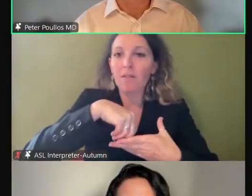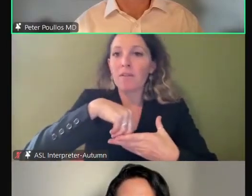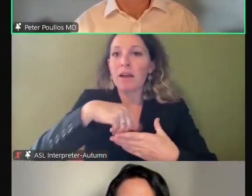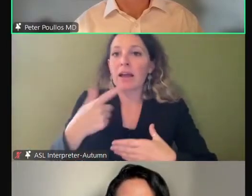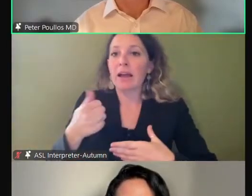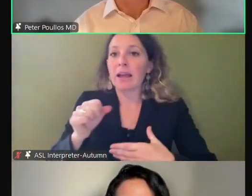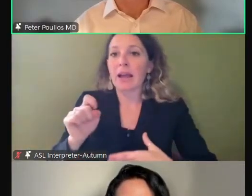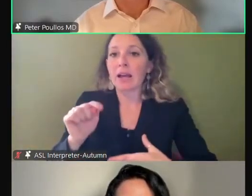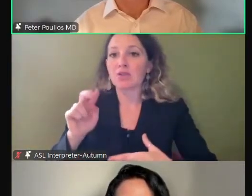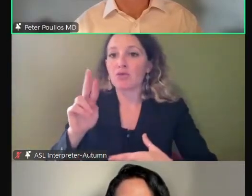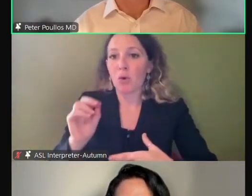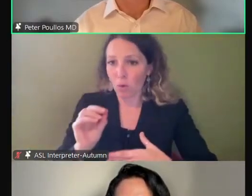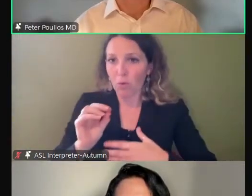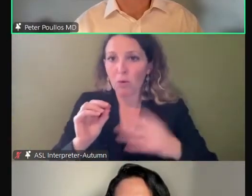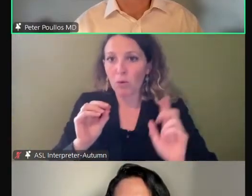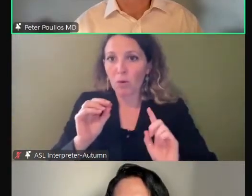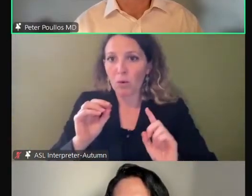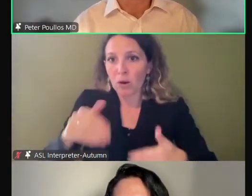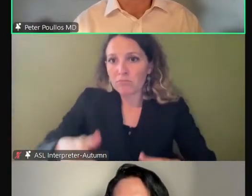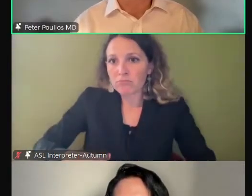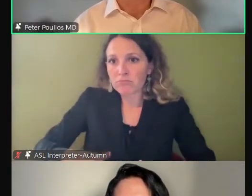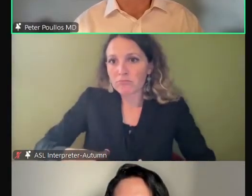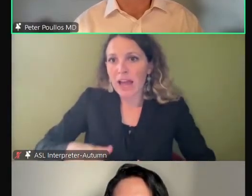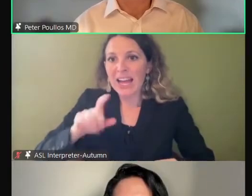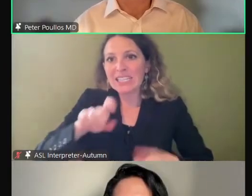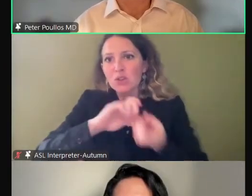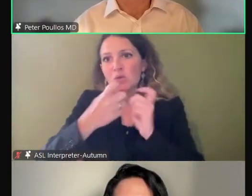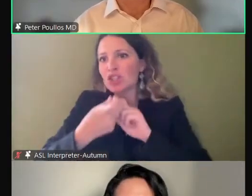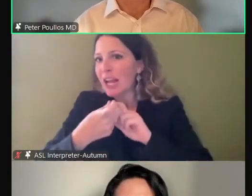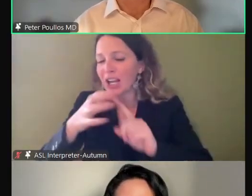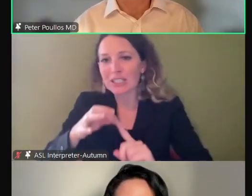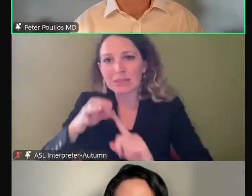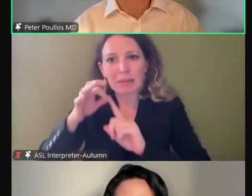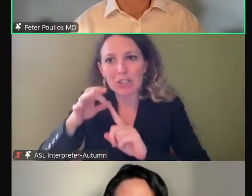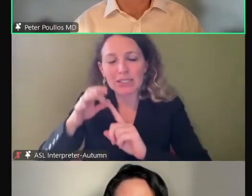I needed to change specialties. And so, I decided to do five more